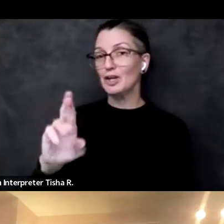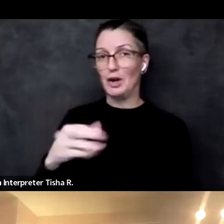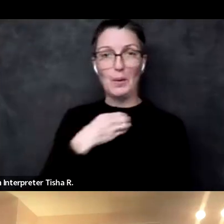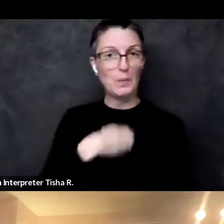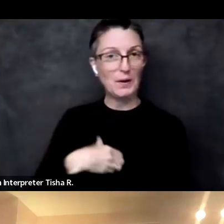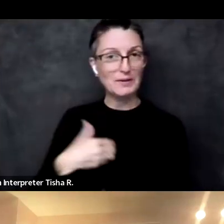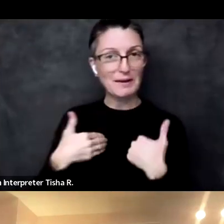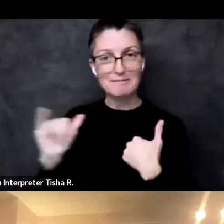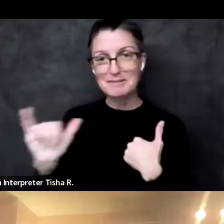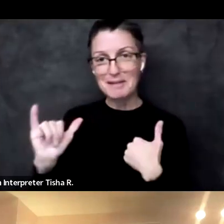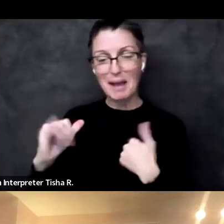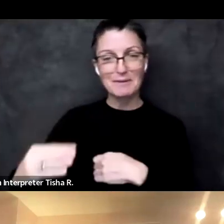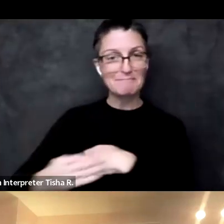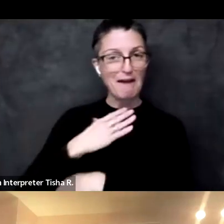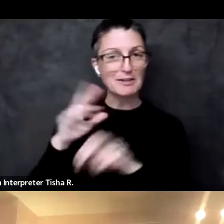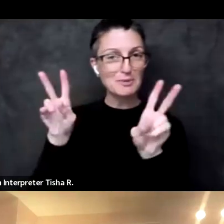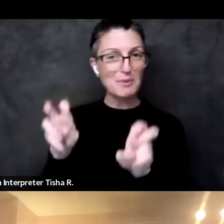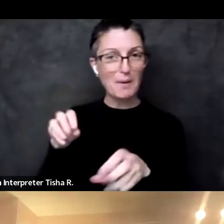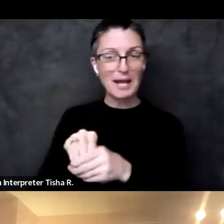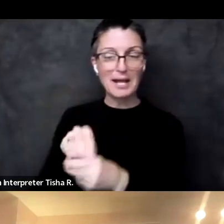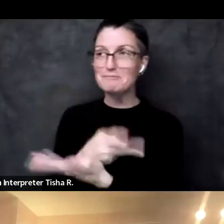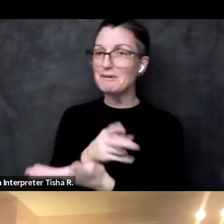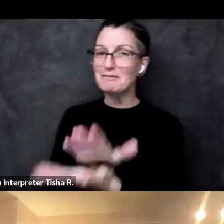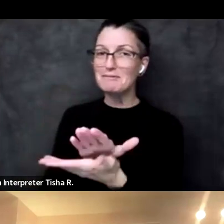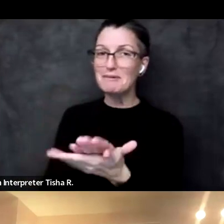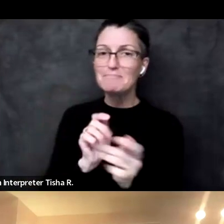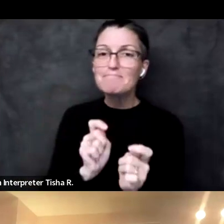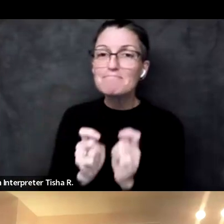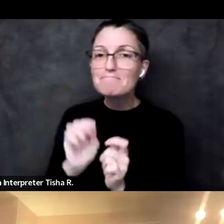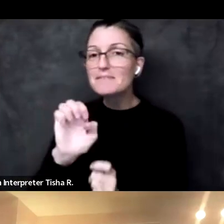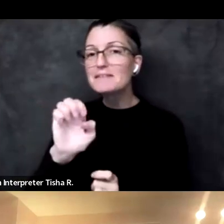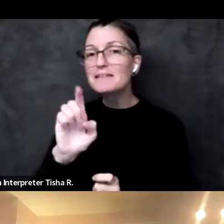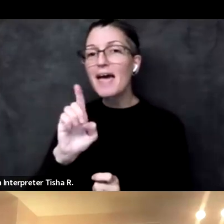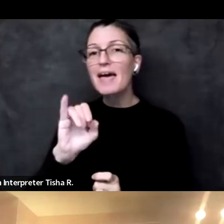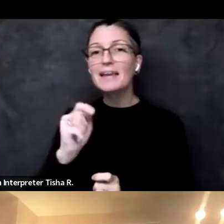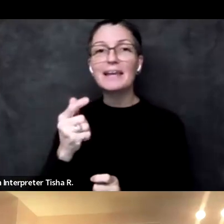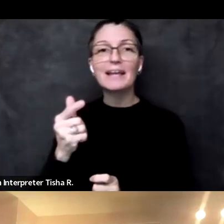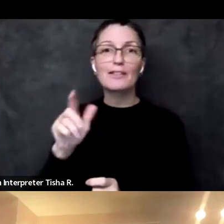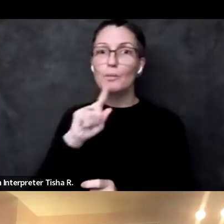when I was in grad school editing, you know, the 30th, the draft.